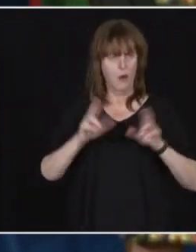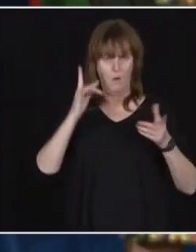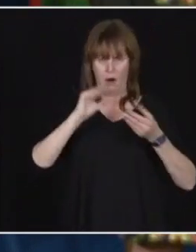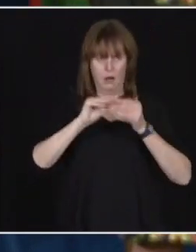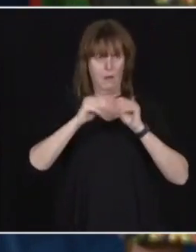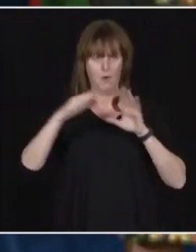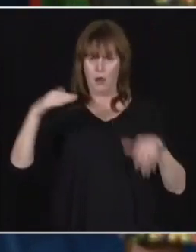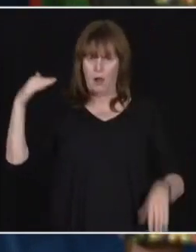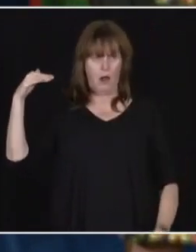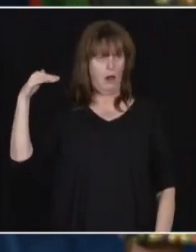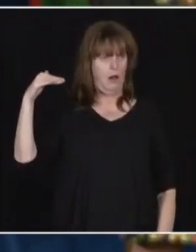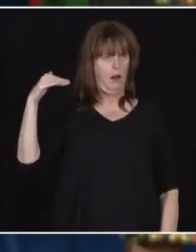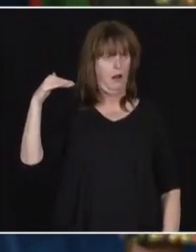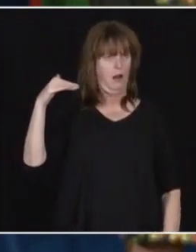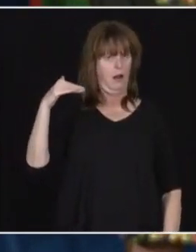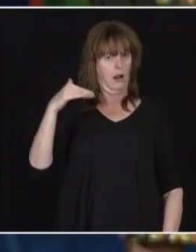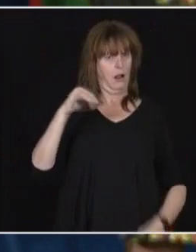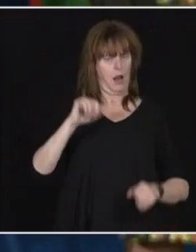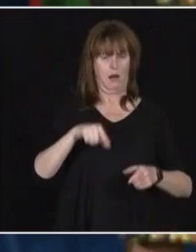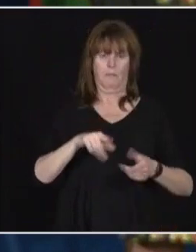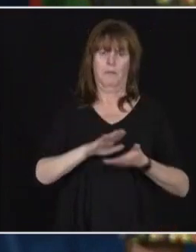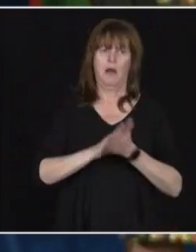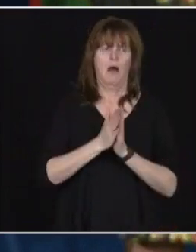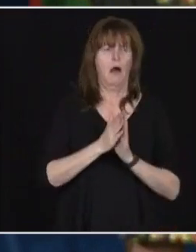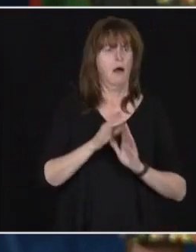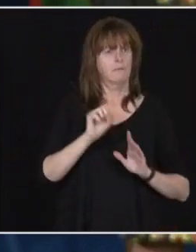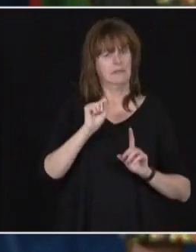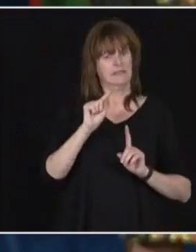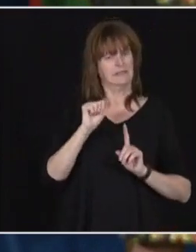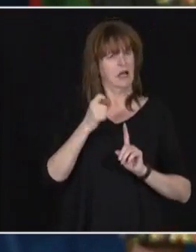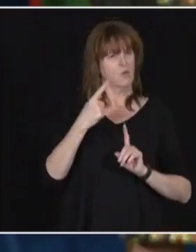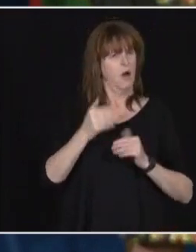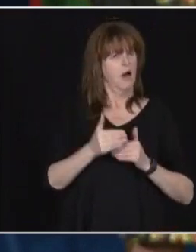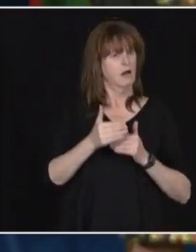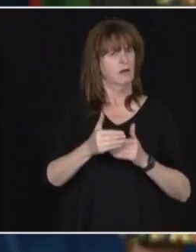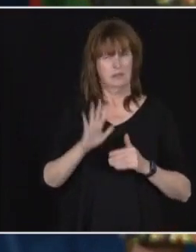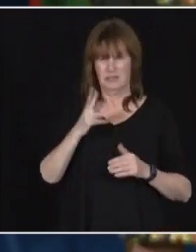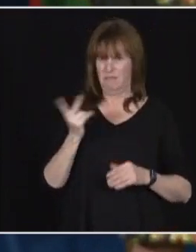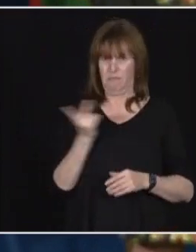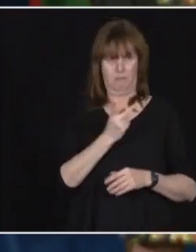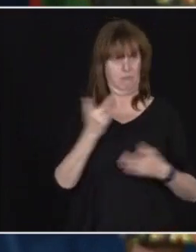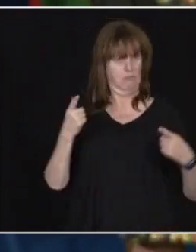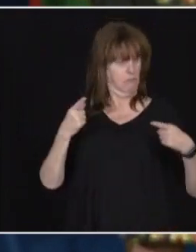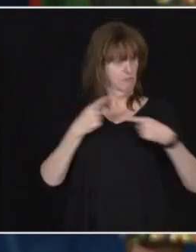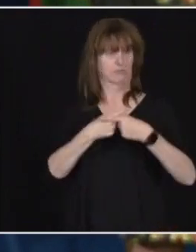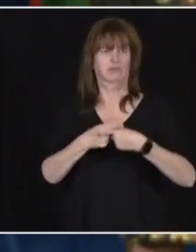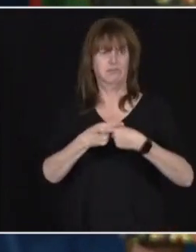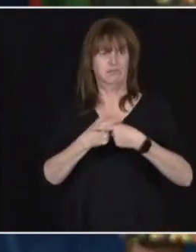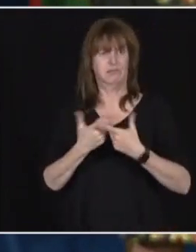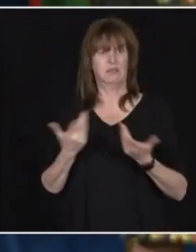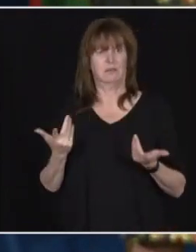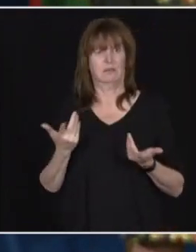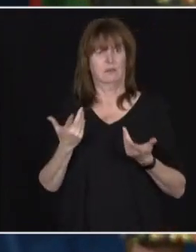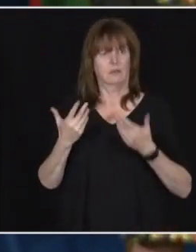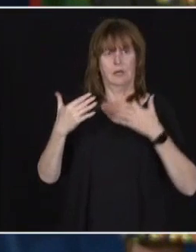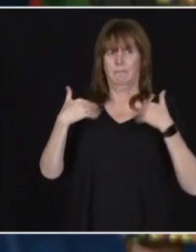health said he doesn't feel like Ontario has met the threshold to actually enter stage 1. There seems to be a disconnect on what the